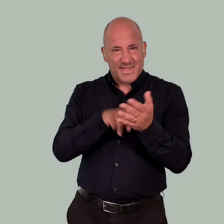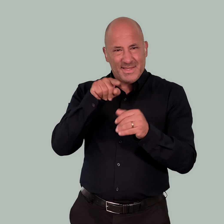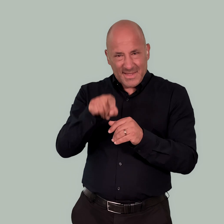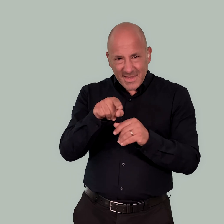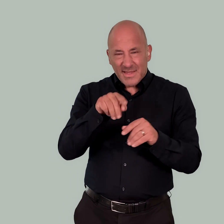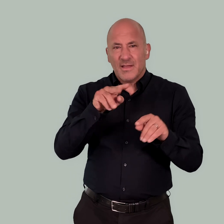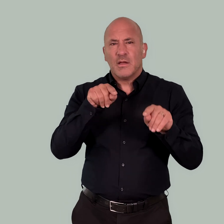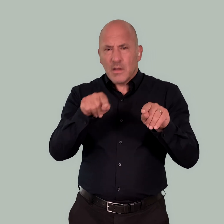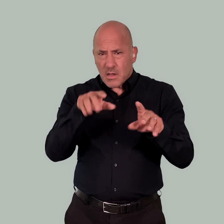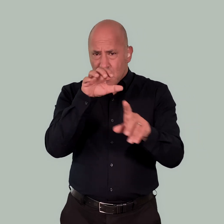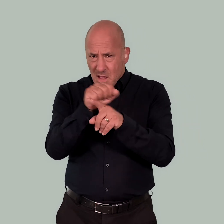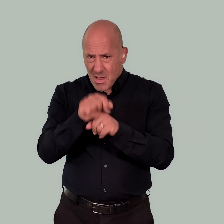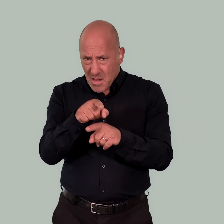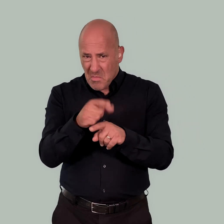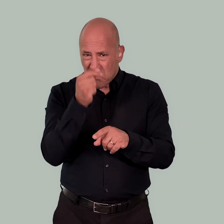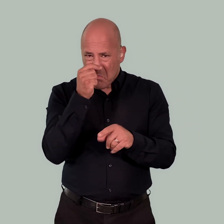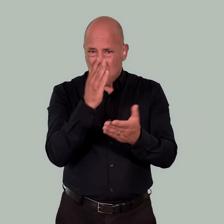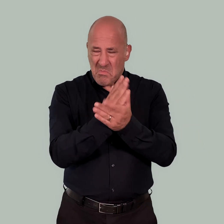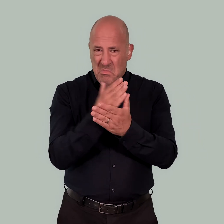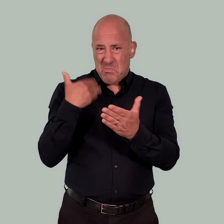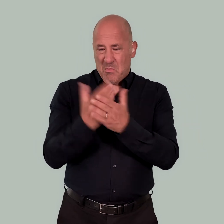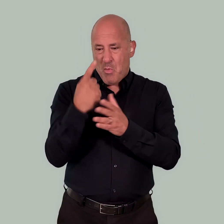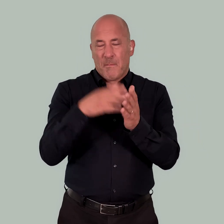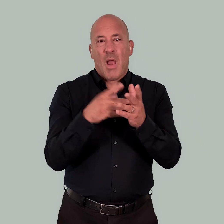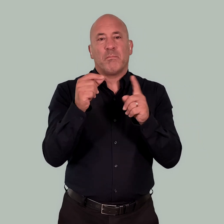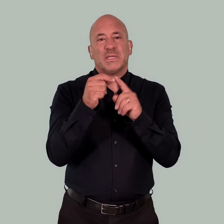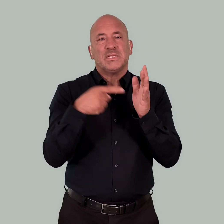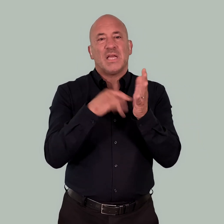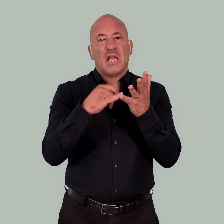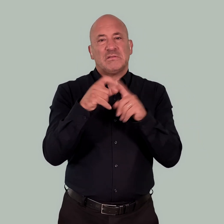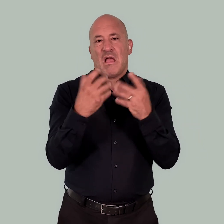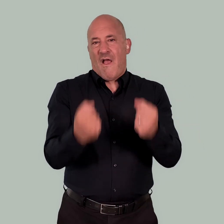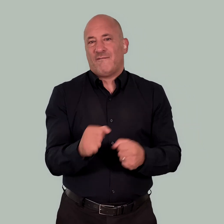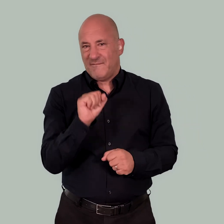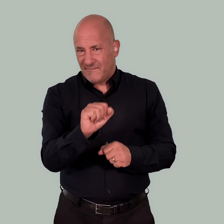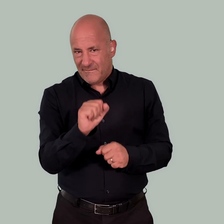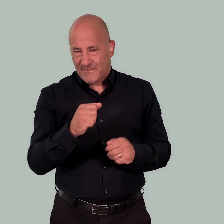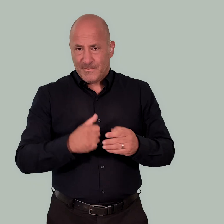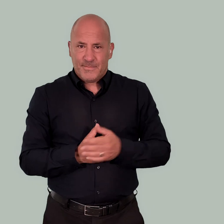were identified as screening positive for PTSD in the past month.